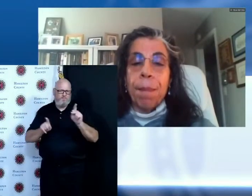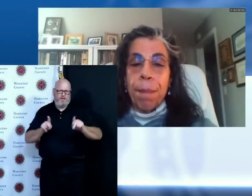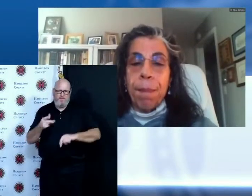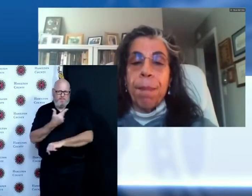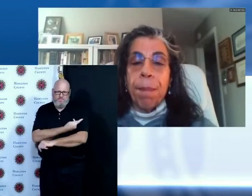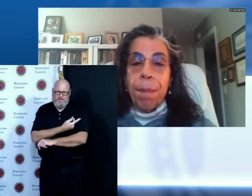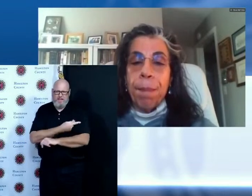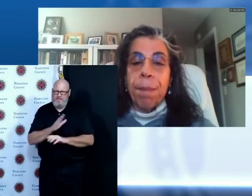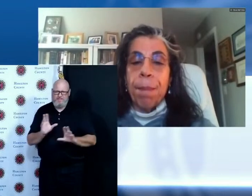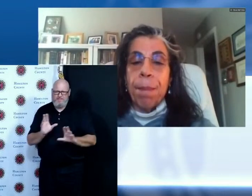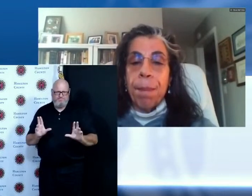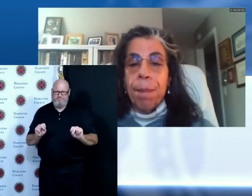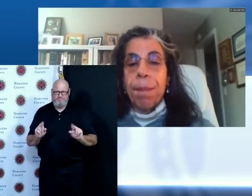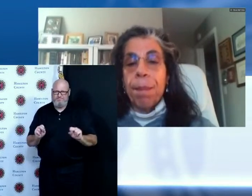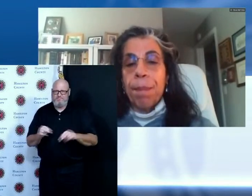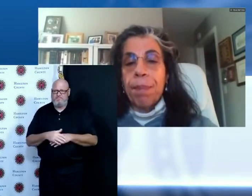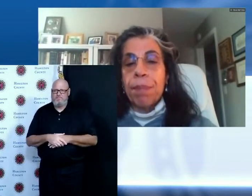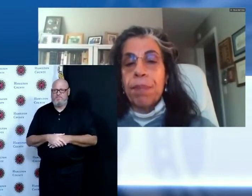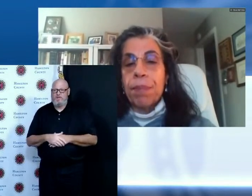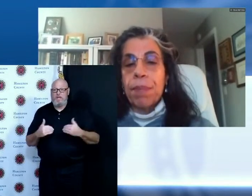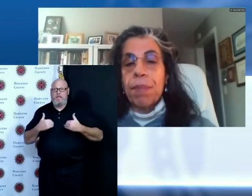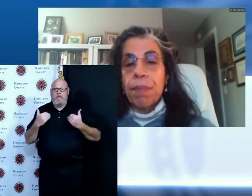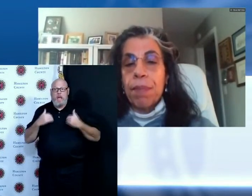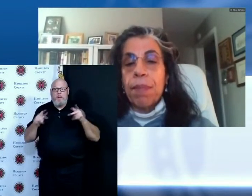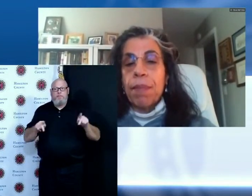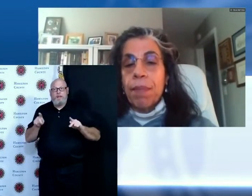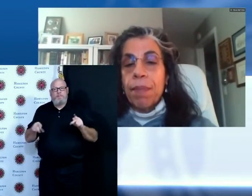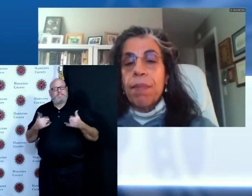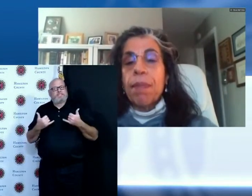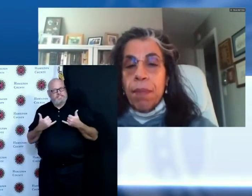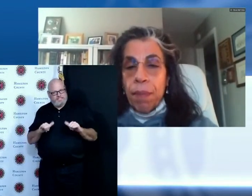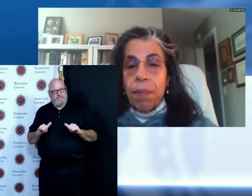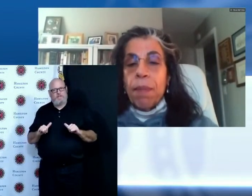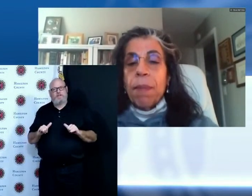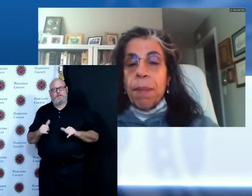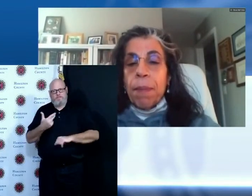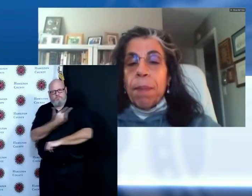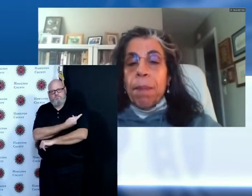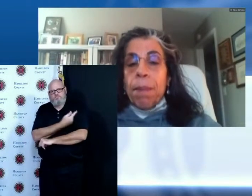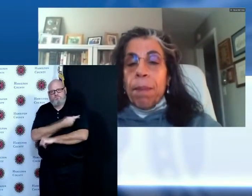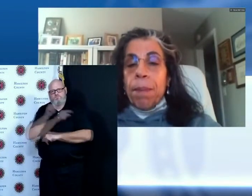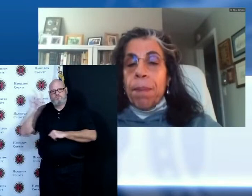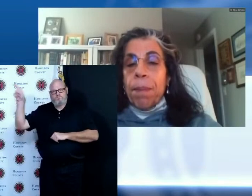to health and health consequences and so um the idea is to make sure that we are